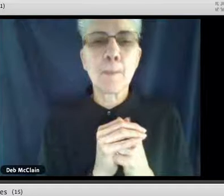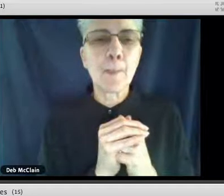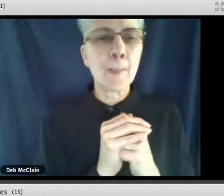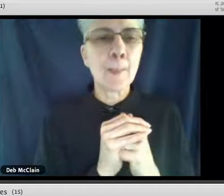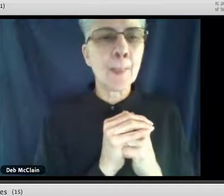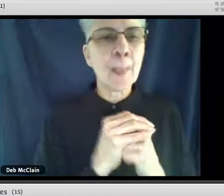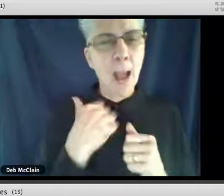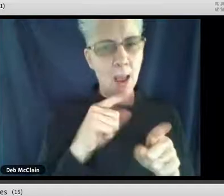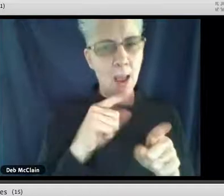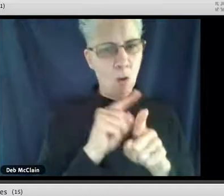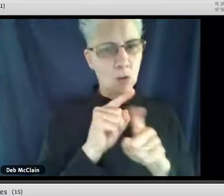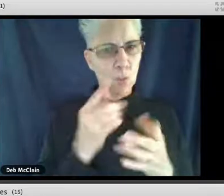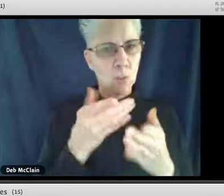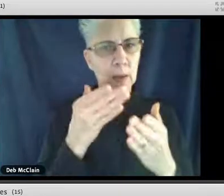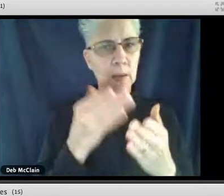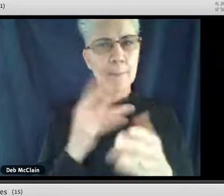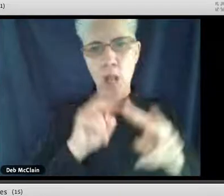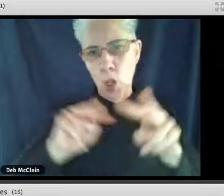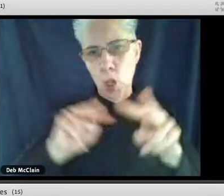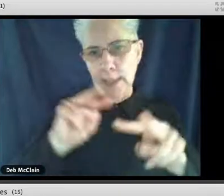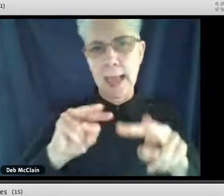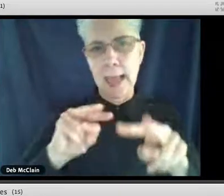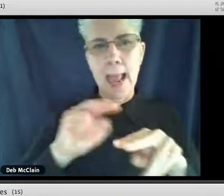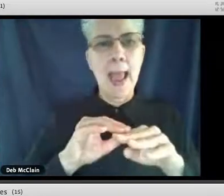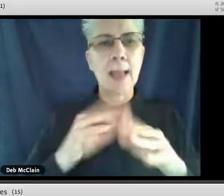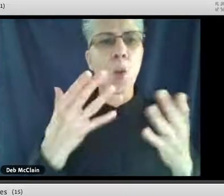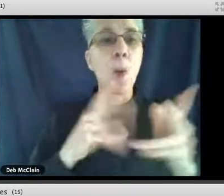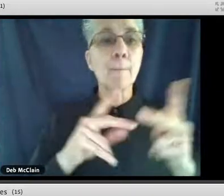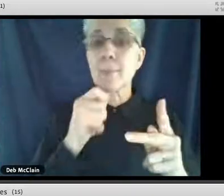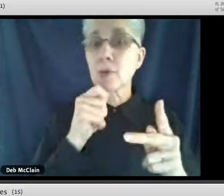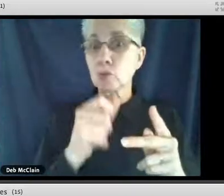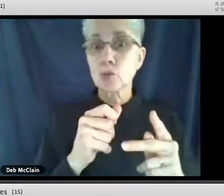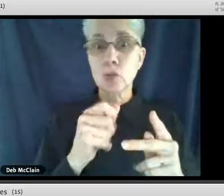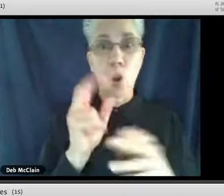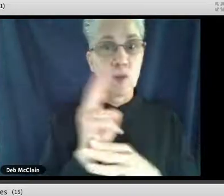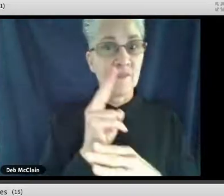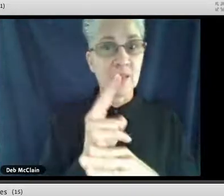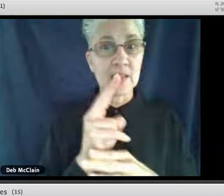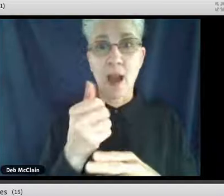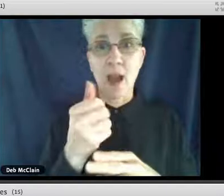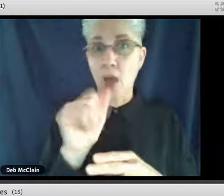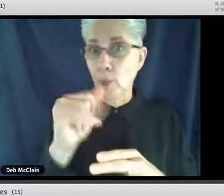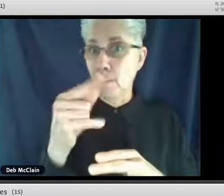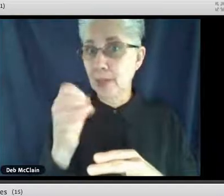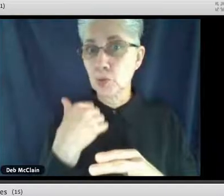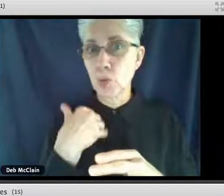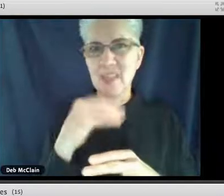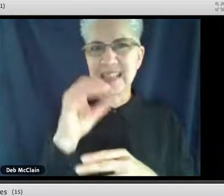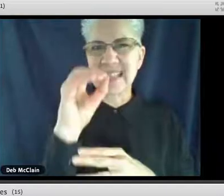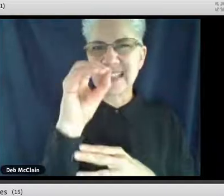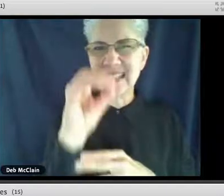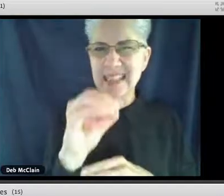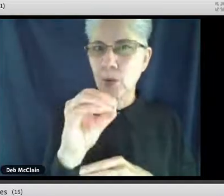I also recommend looking at what people don't visit. Are there pages you have that have zero almost every month?